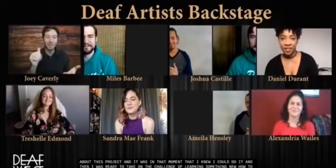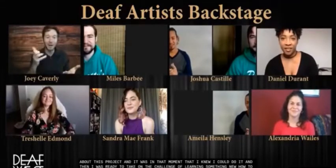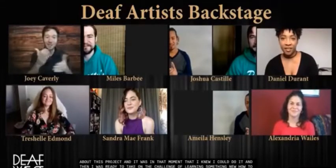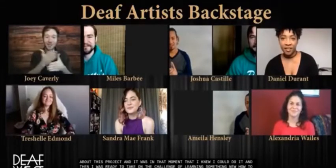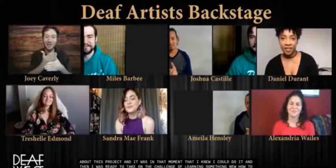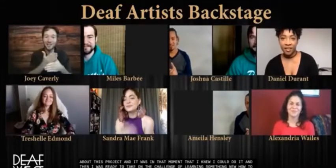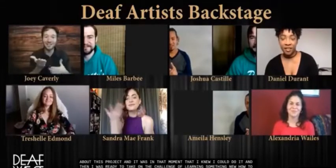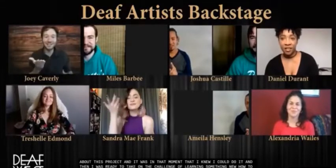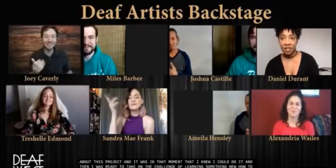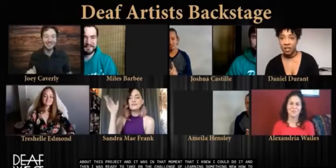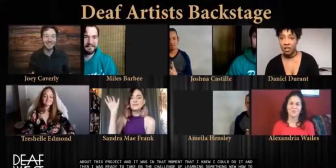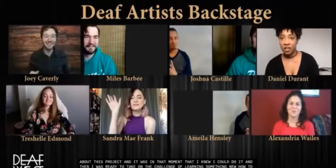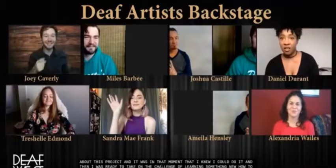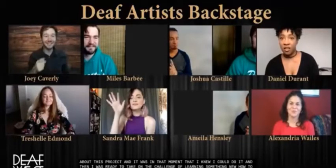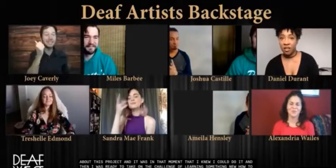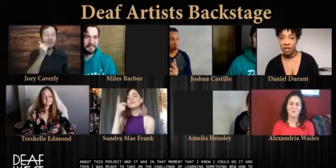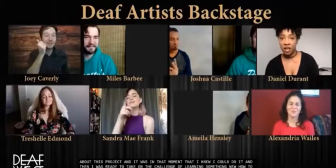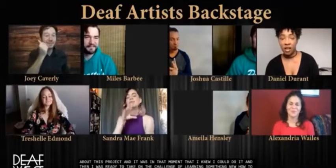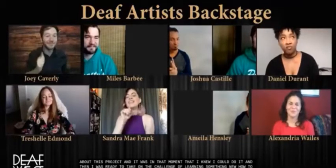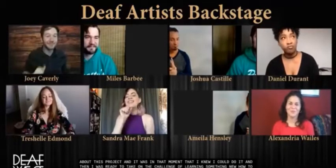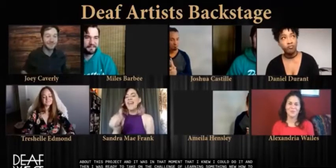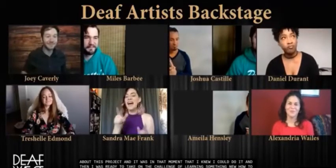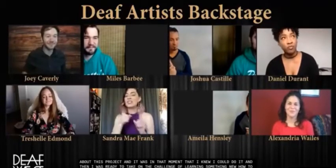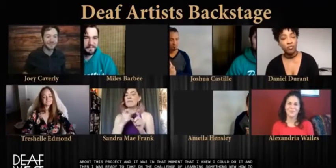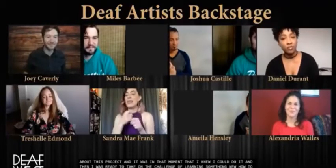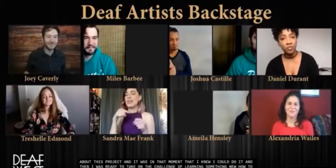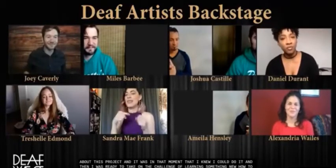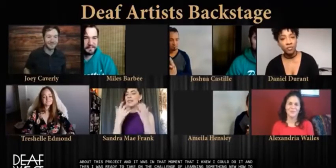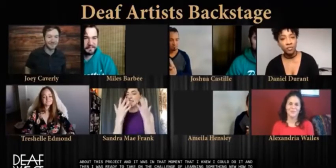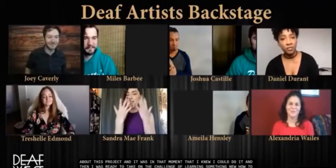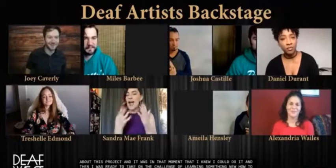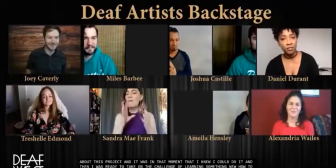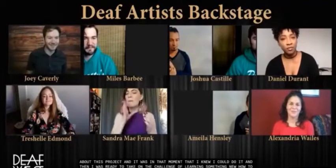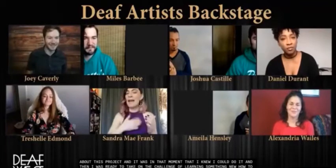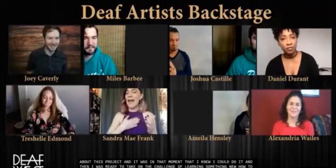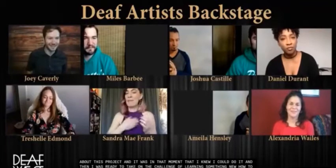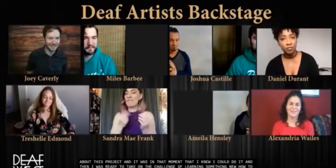Joey: Anyone else want to share their first experience? Yes, Sandra.